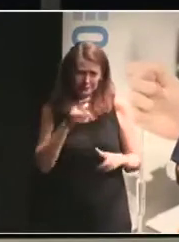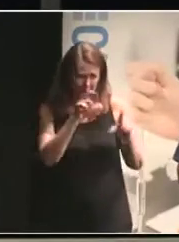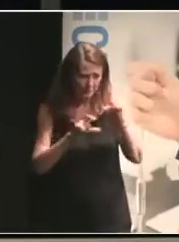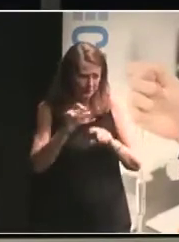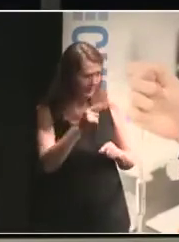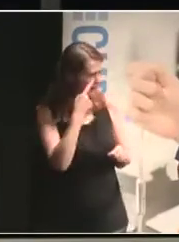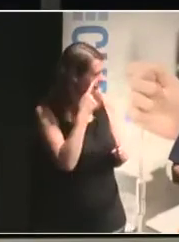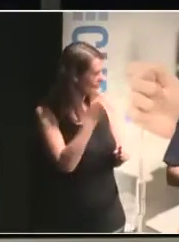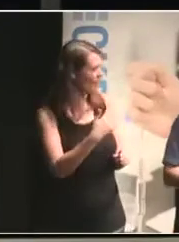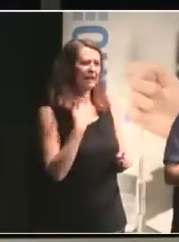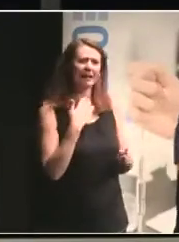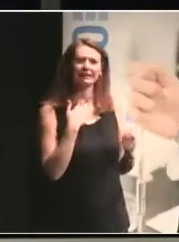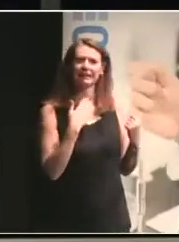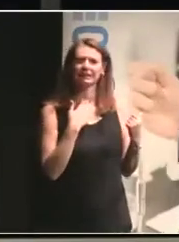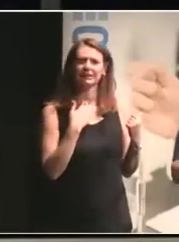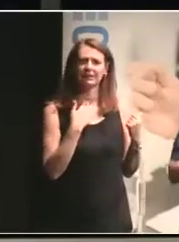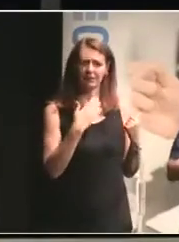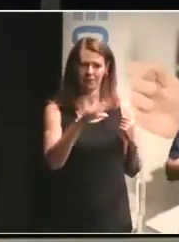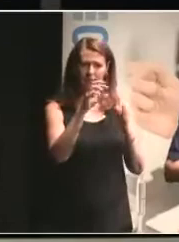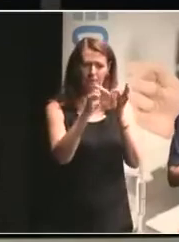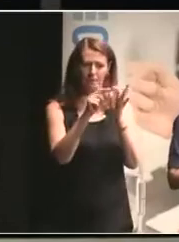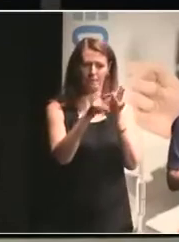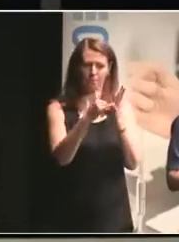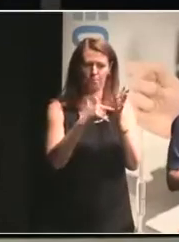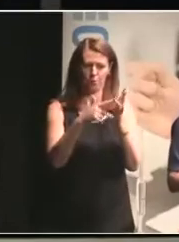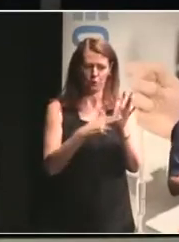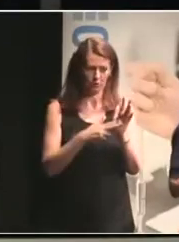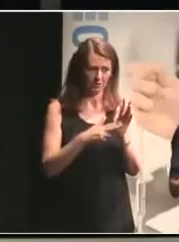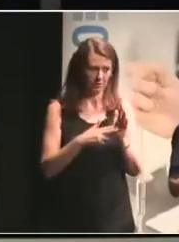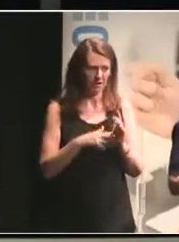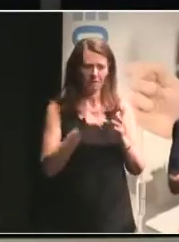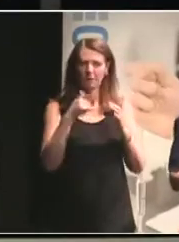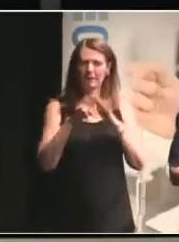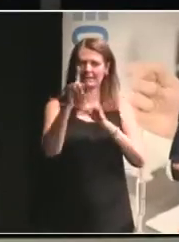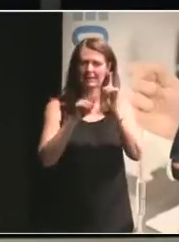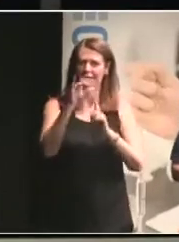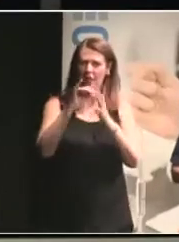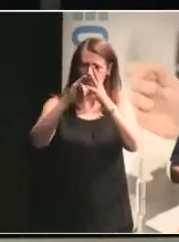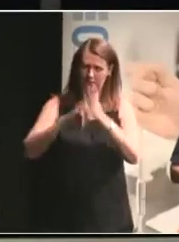accent, my accent is from Boston and I’m from a city south of Boston, Quincy Massachusetts,